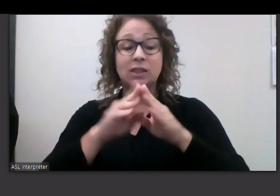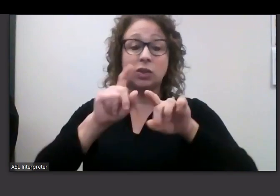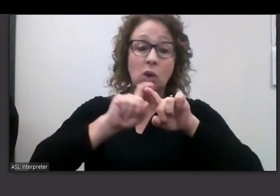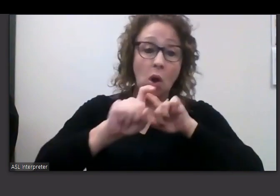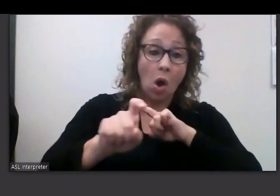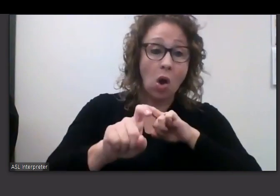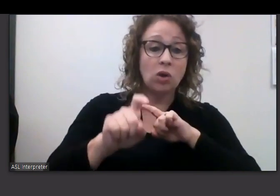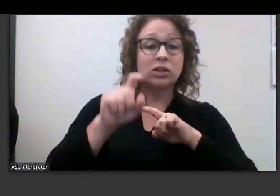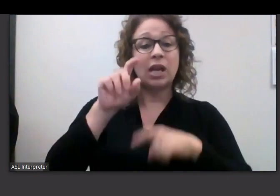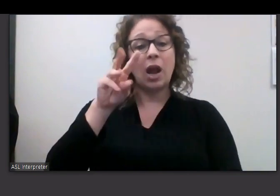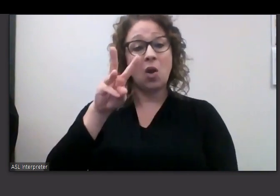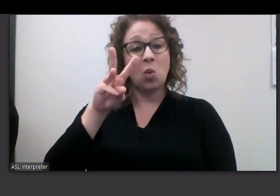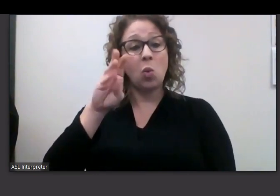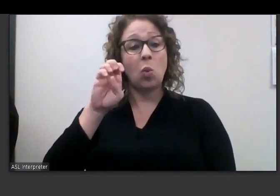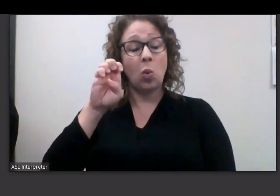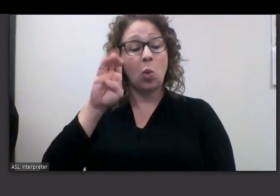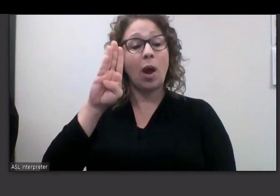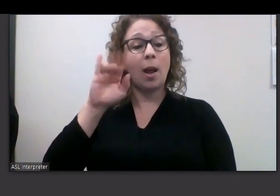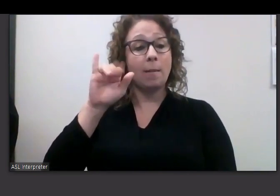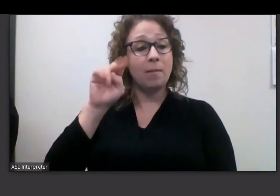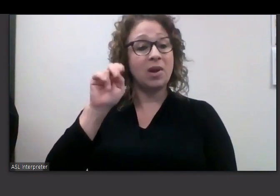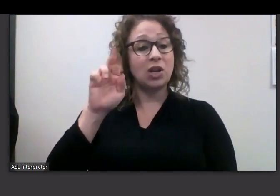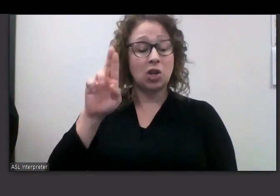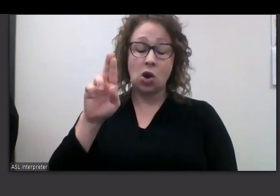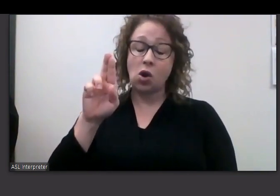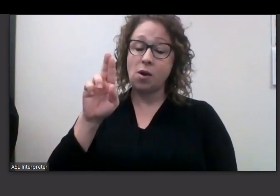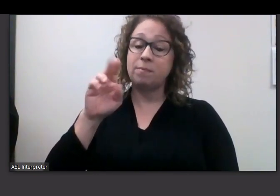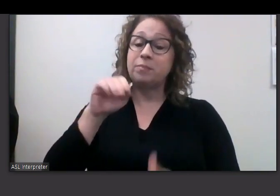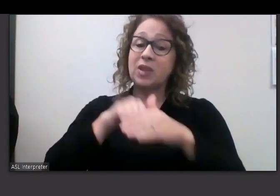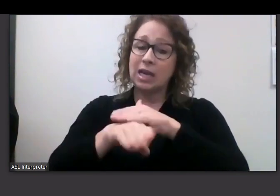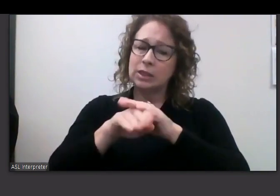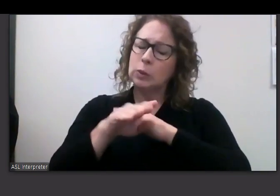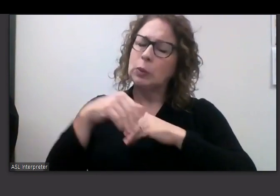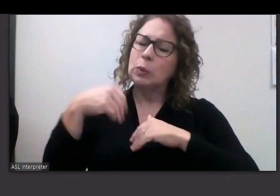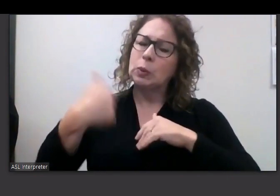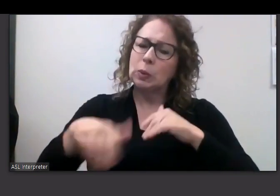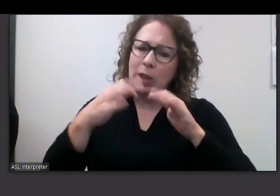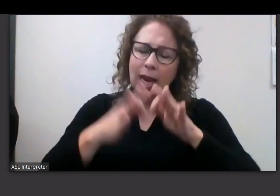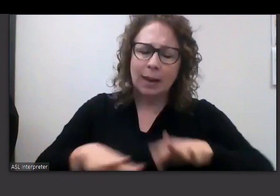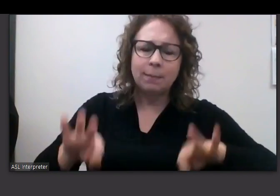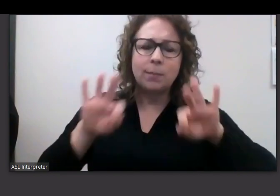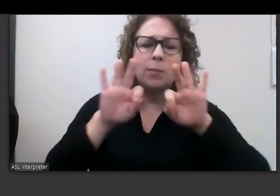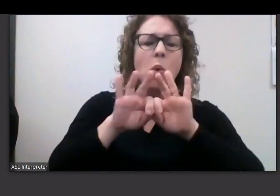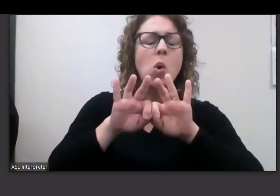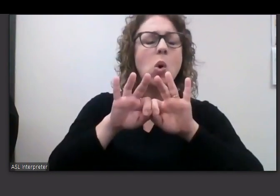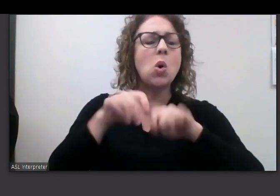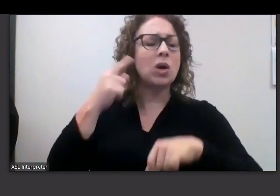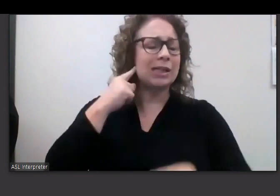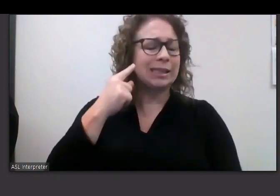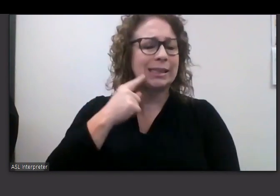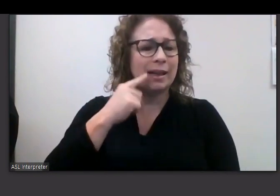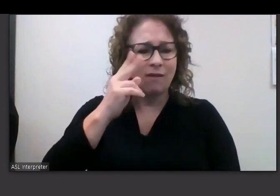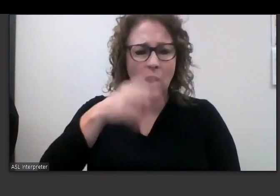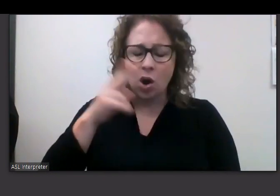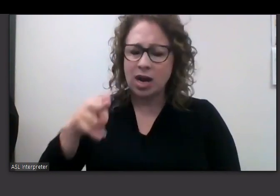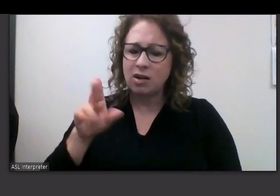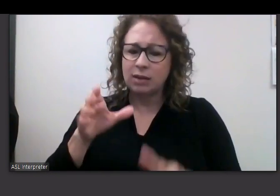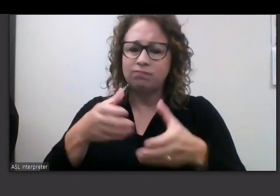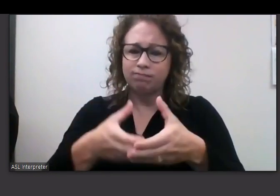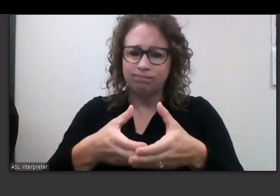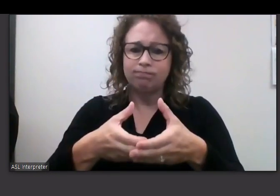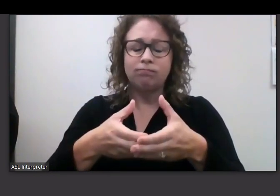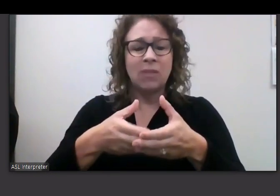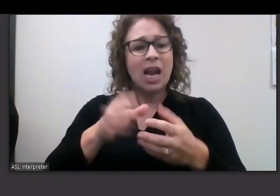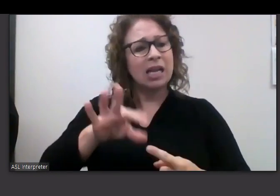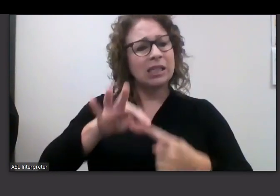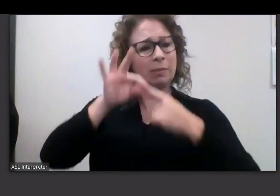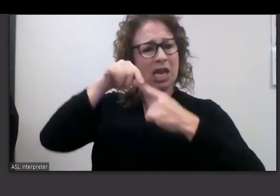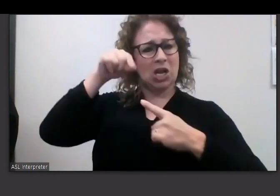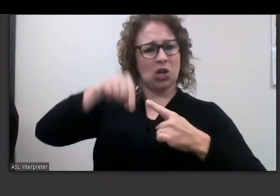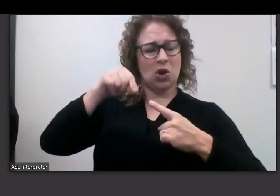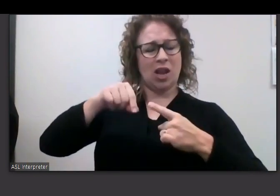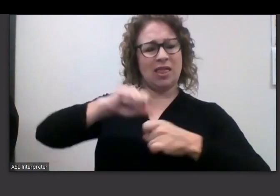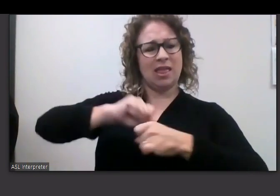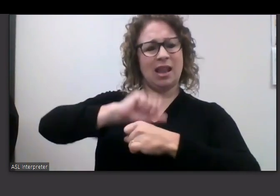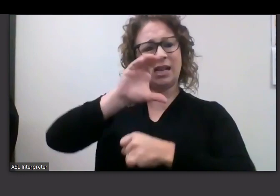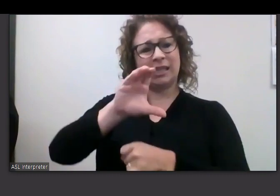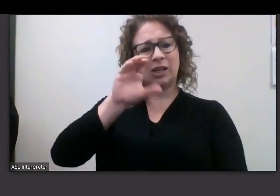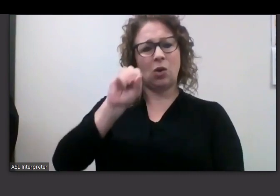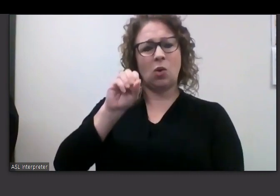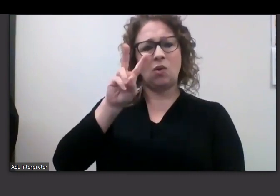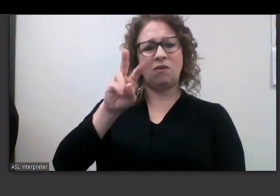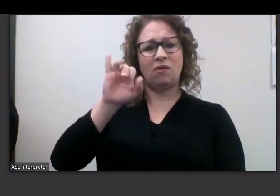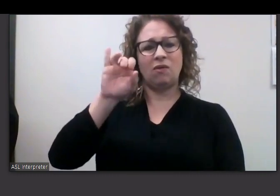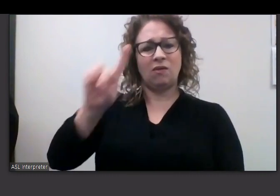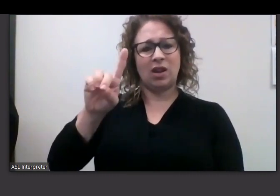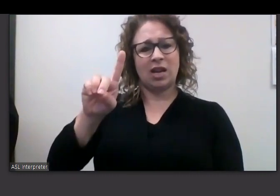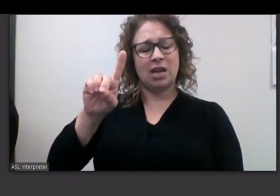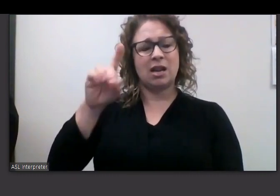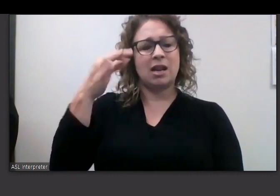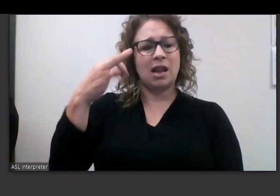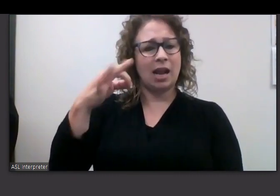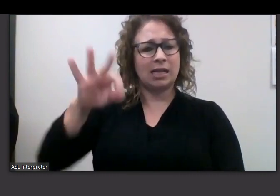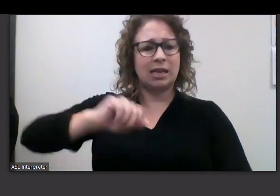Accessibility is very important to deaf and hard of hearing people. especially during this COVID- 19 pandemic,